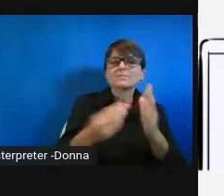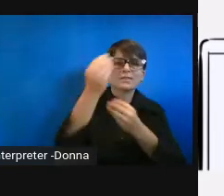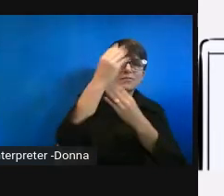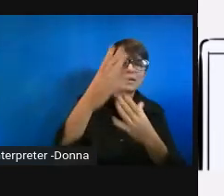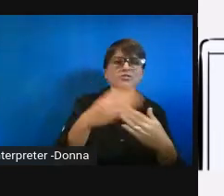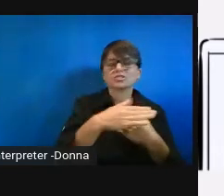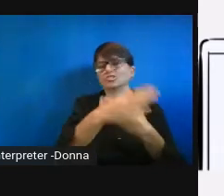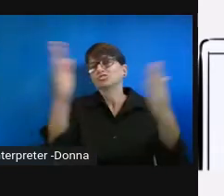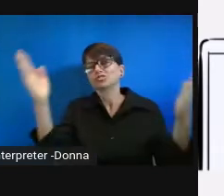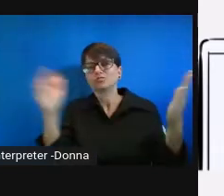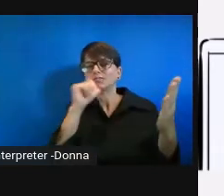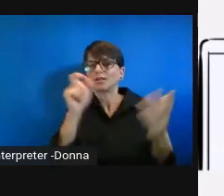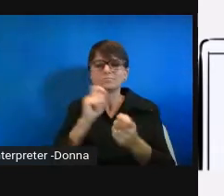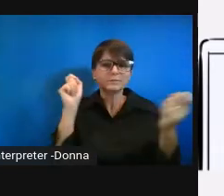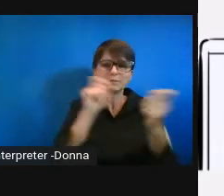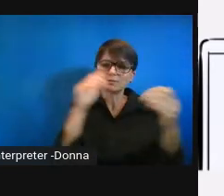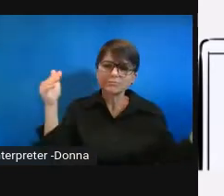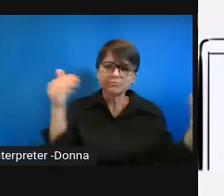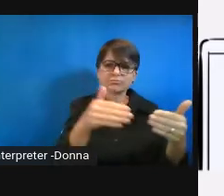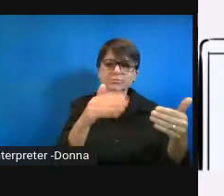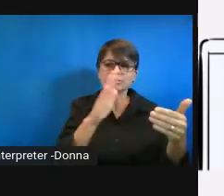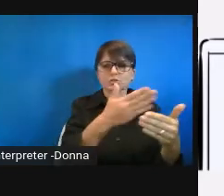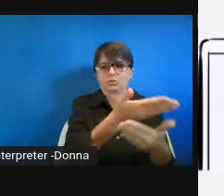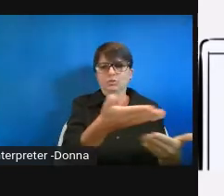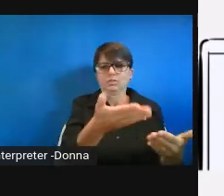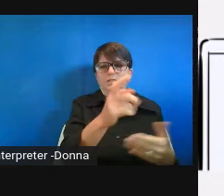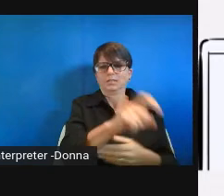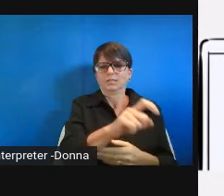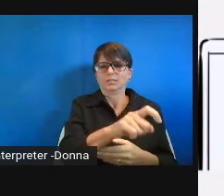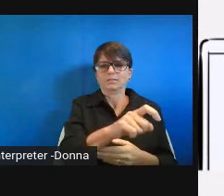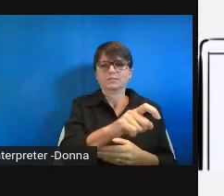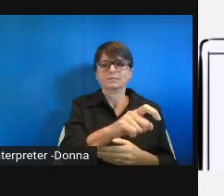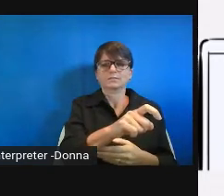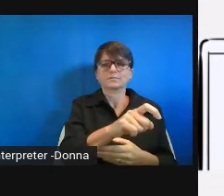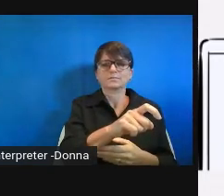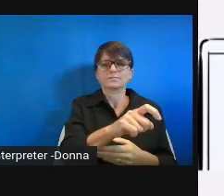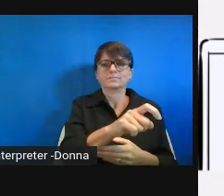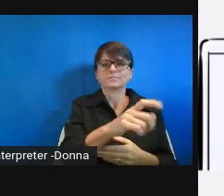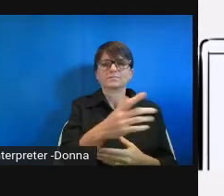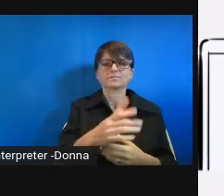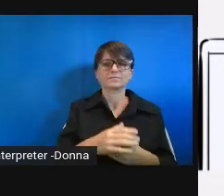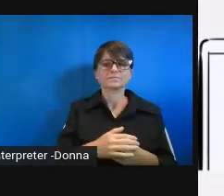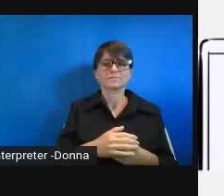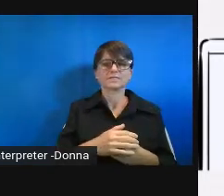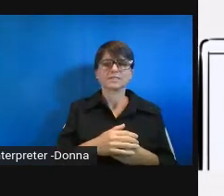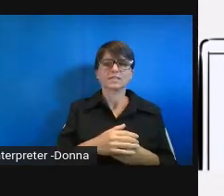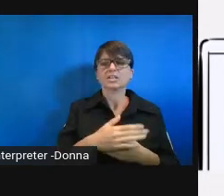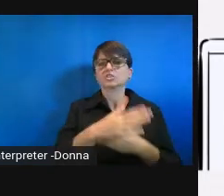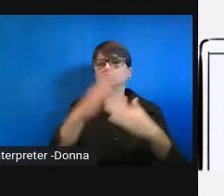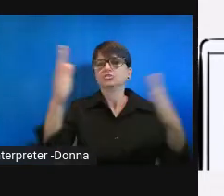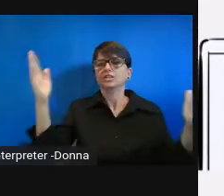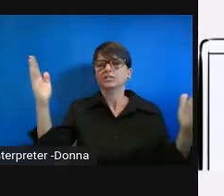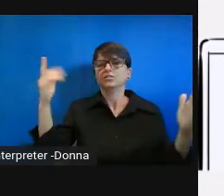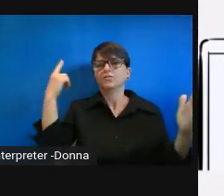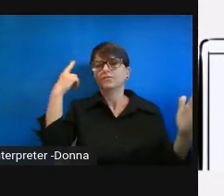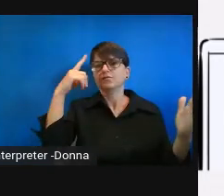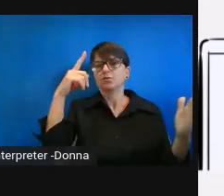It would be nice to adapt this tool for different countries but it's not possible as they are not plug-ins.